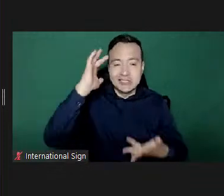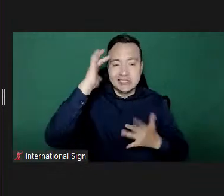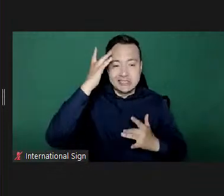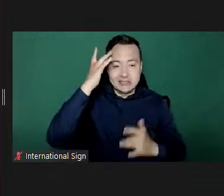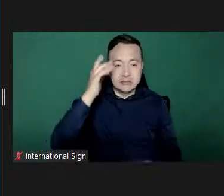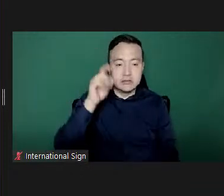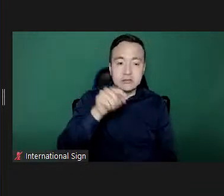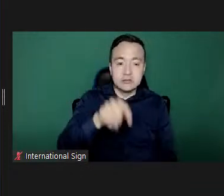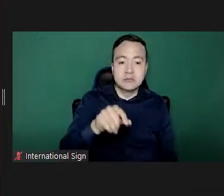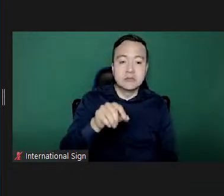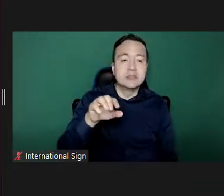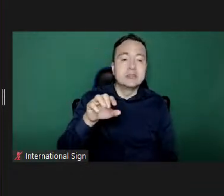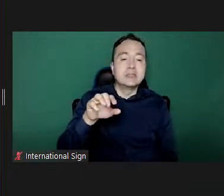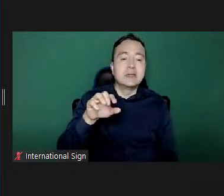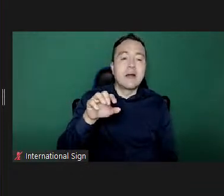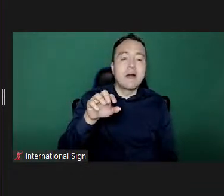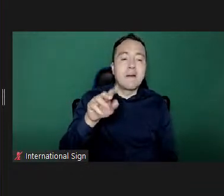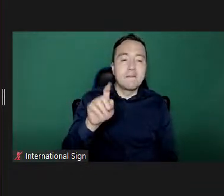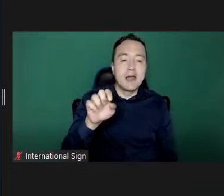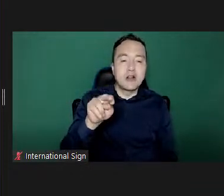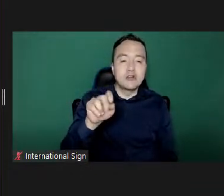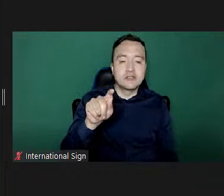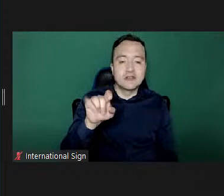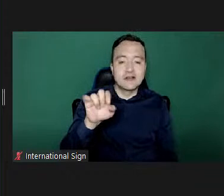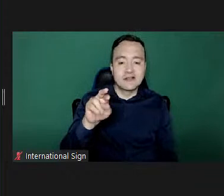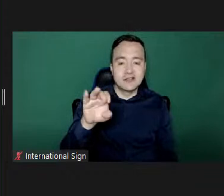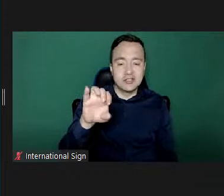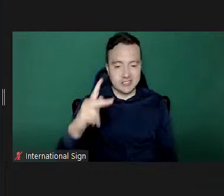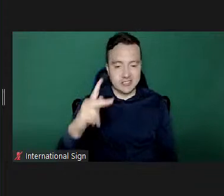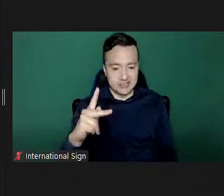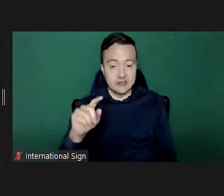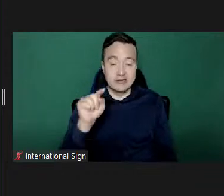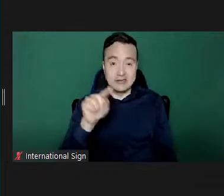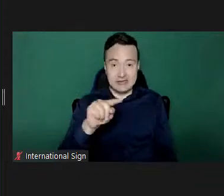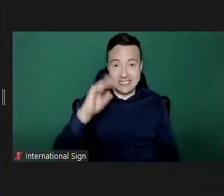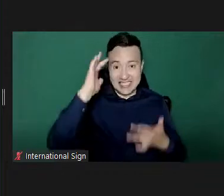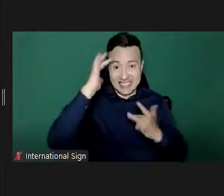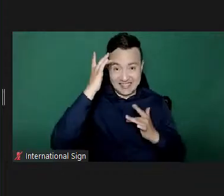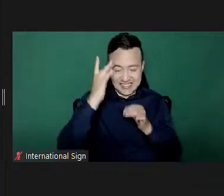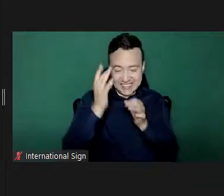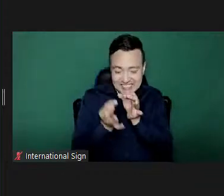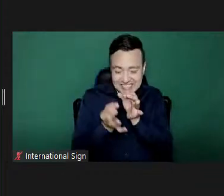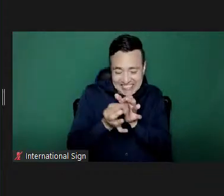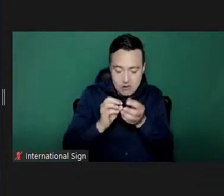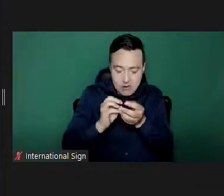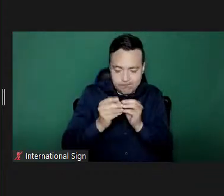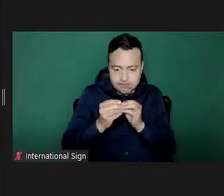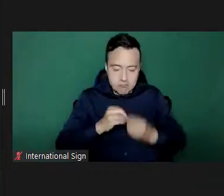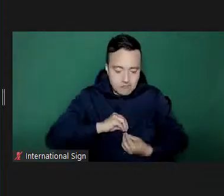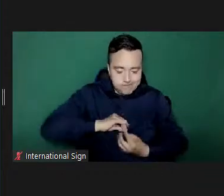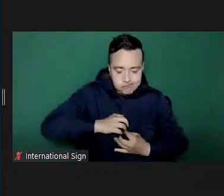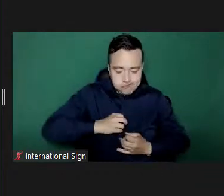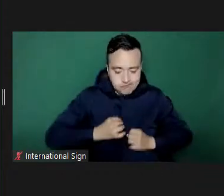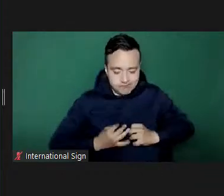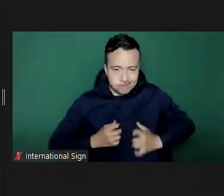and radiology services, we have also signed an agreement with private sector providers, to provide